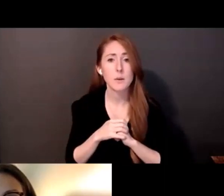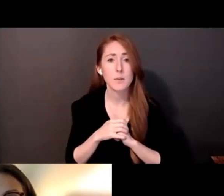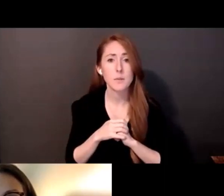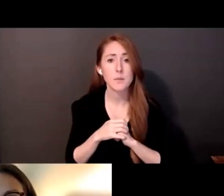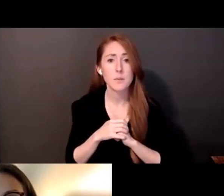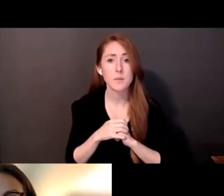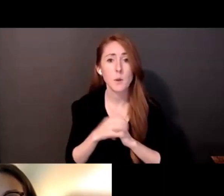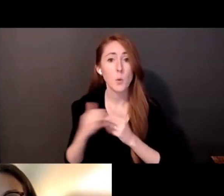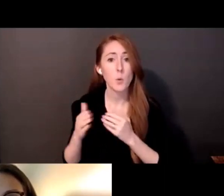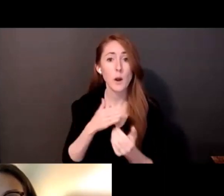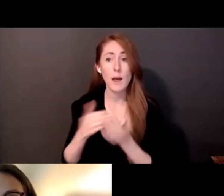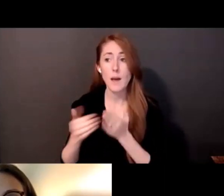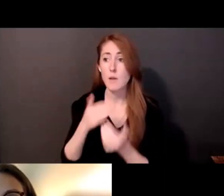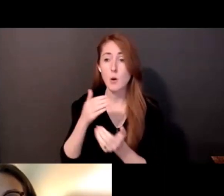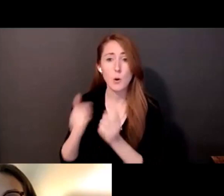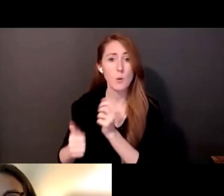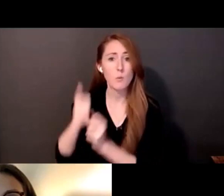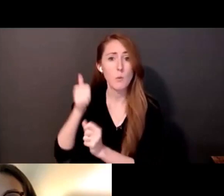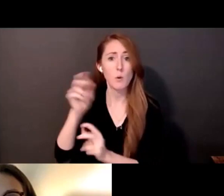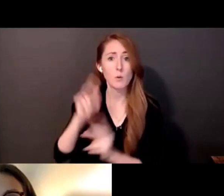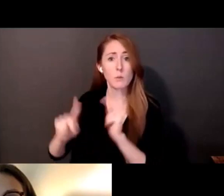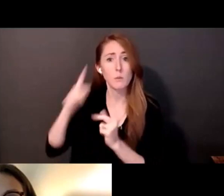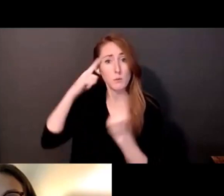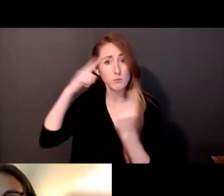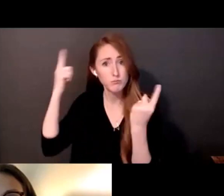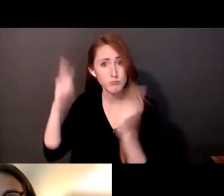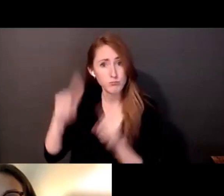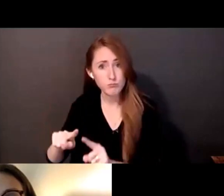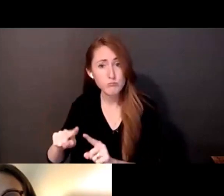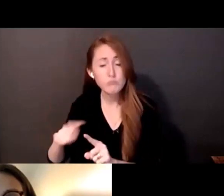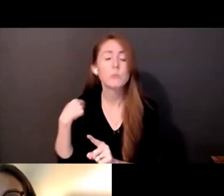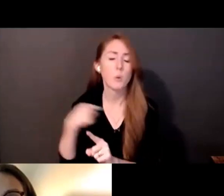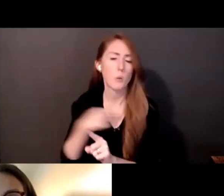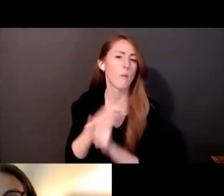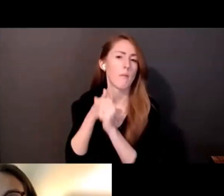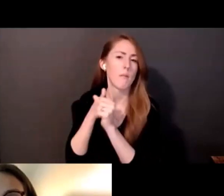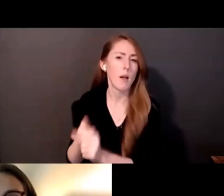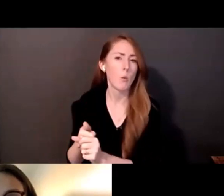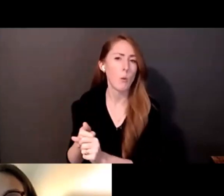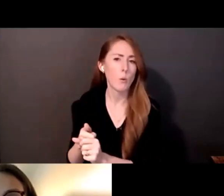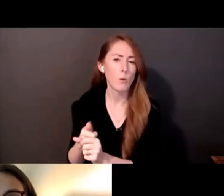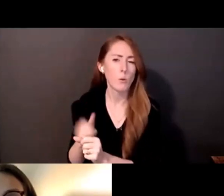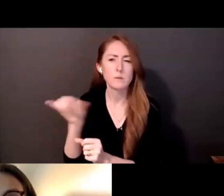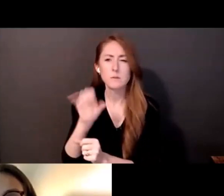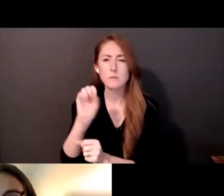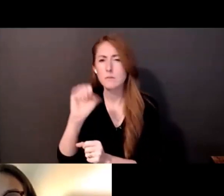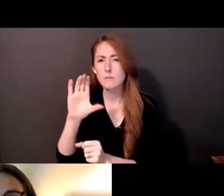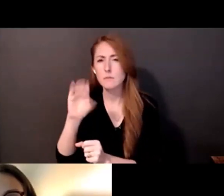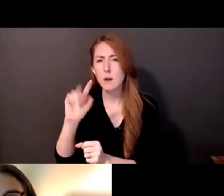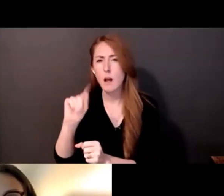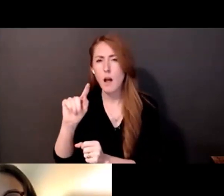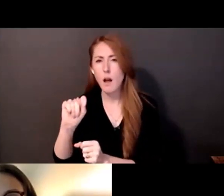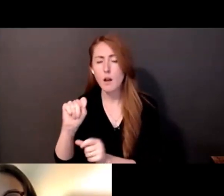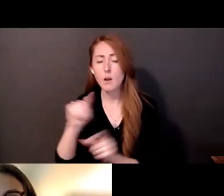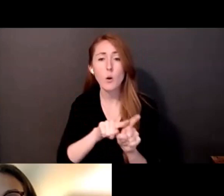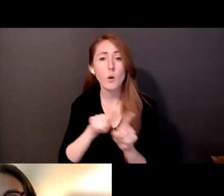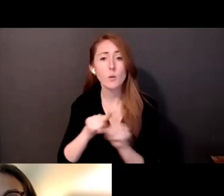So what Scott had said about going with the majority, we did do some of that. But then we also did a JDAPT evaluation study